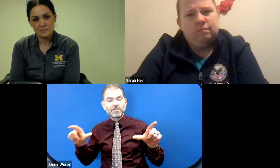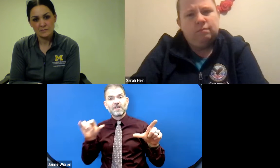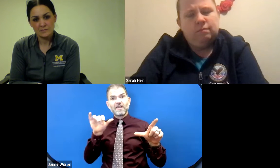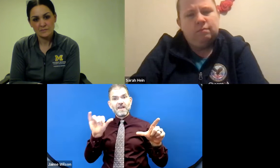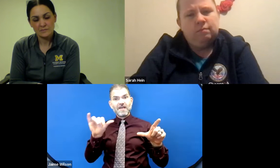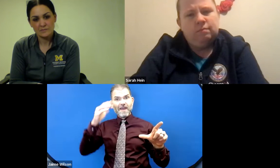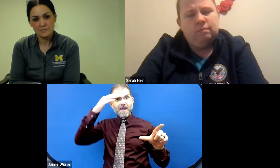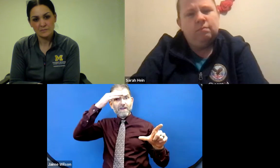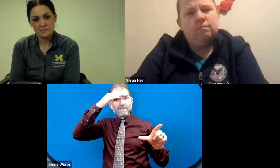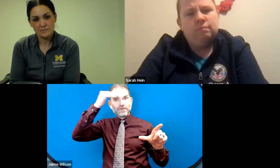ASL Interpreter: language.